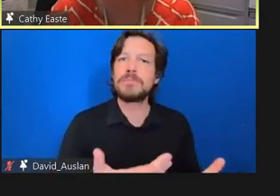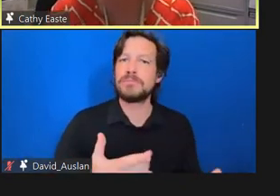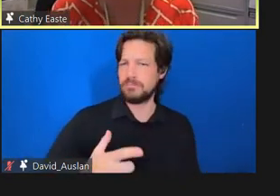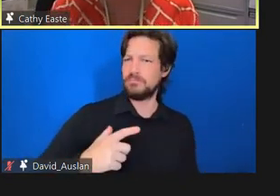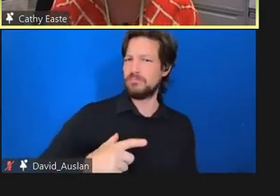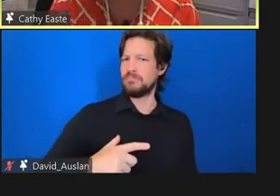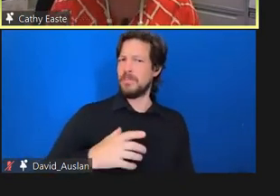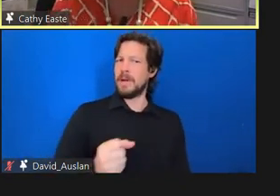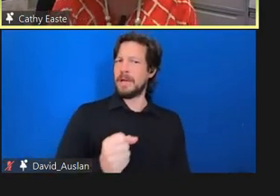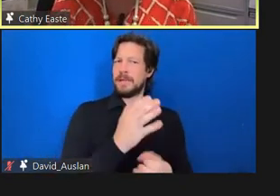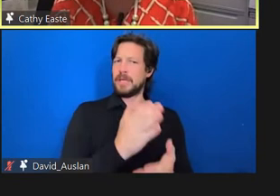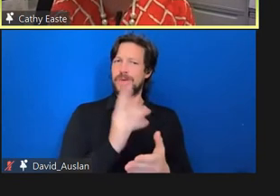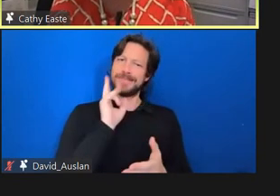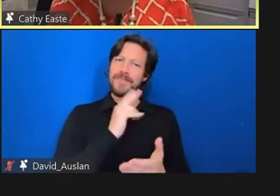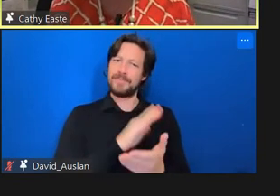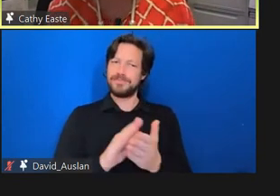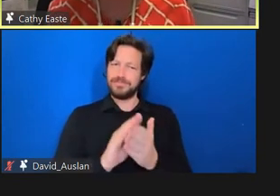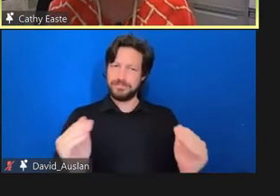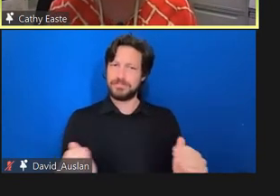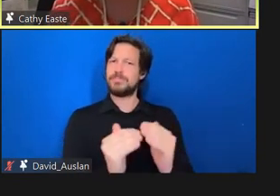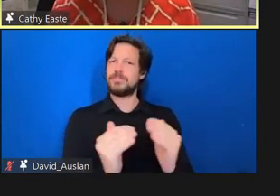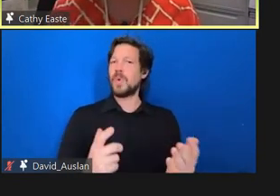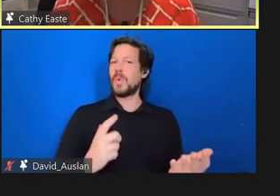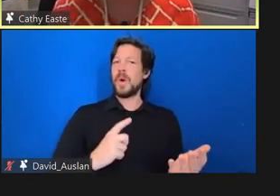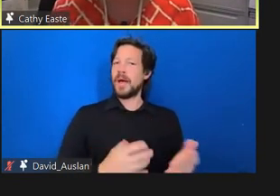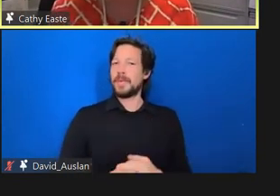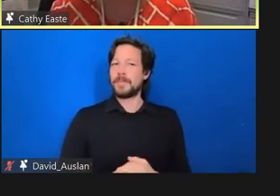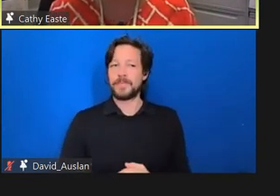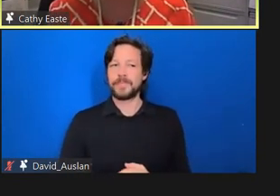and hard of hearing persons have equitable access to information and feel like they